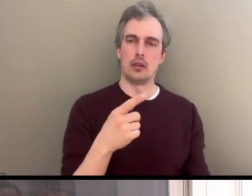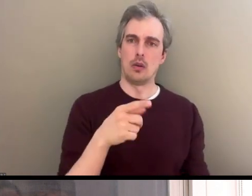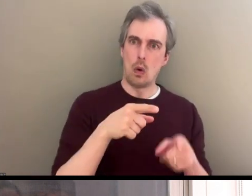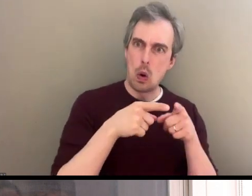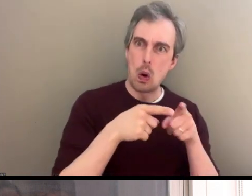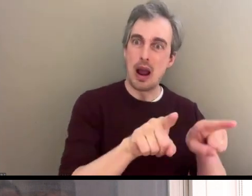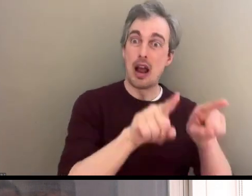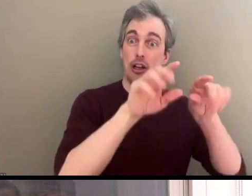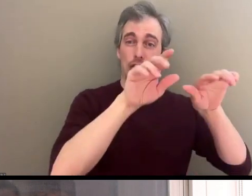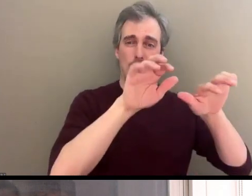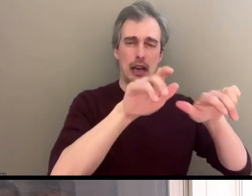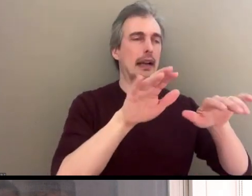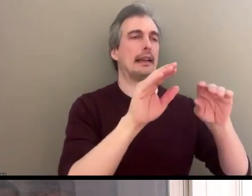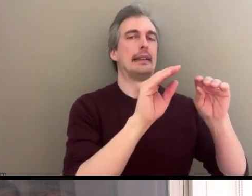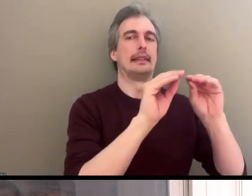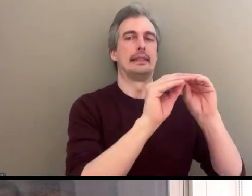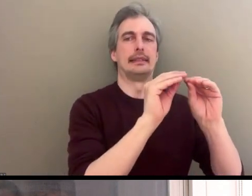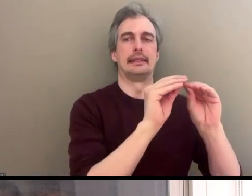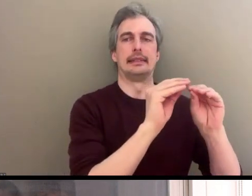So what accessibility linters are available?